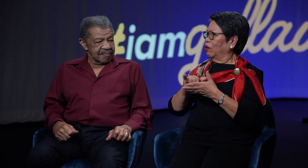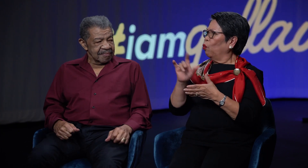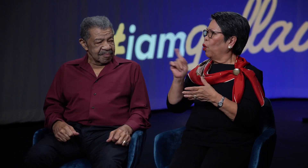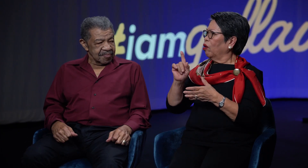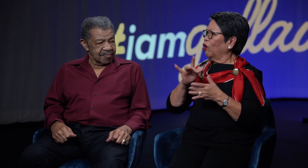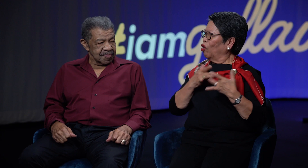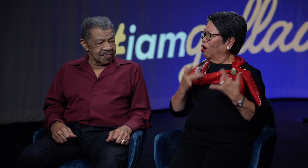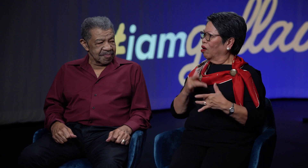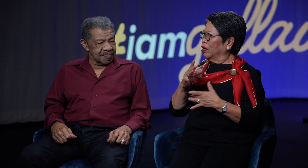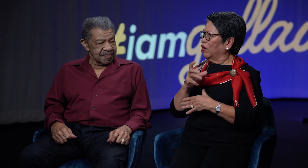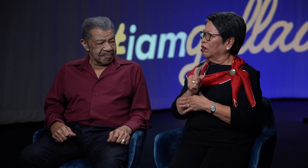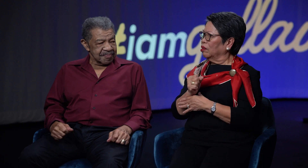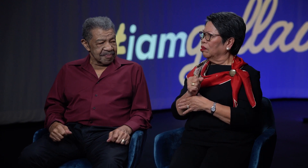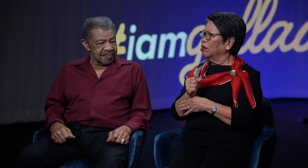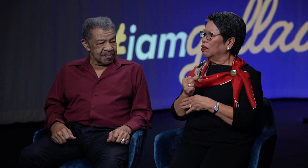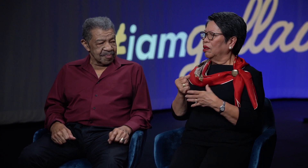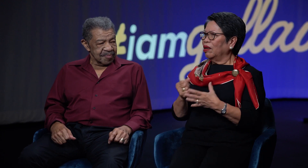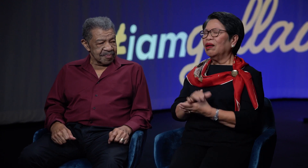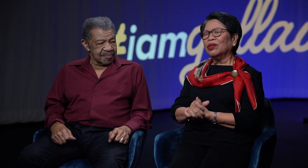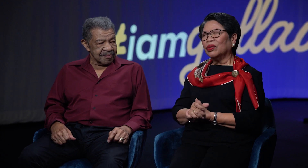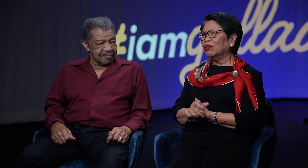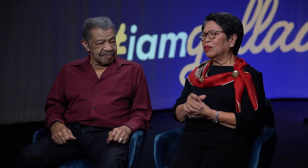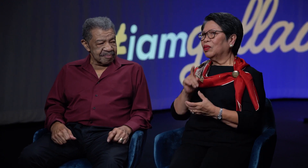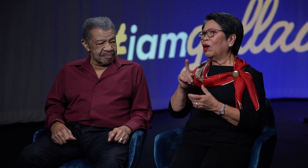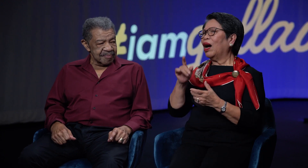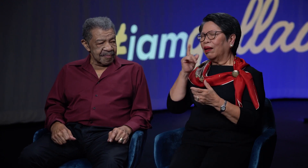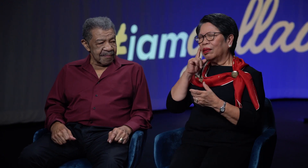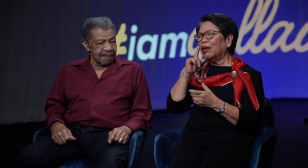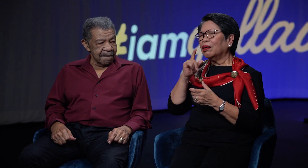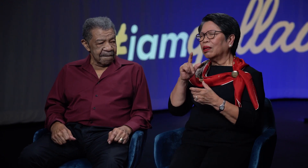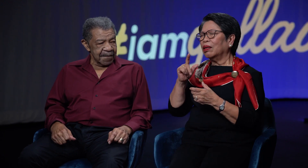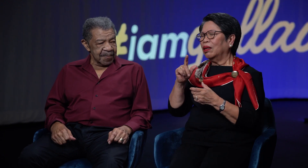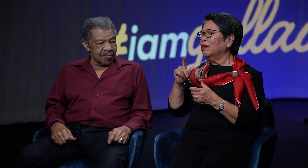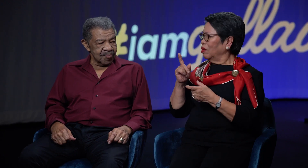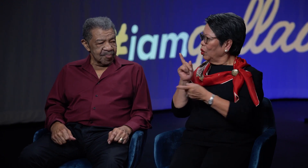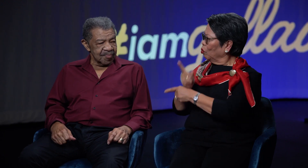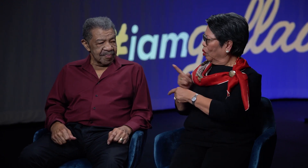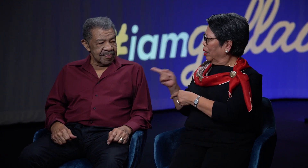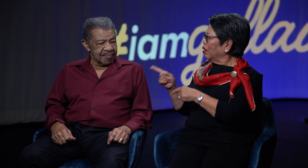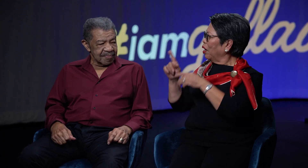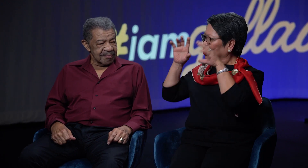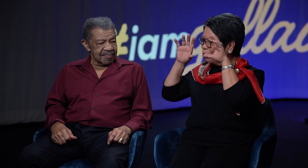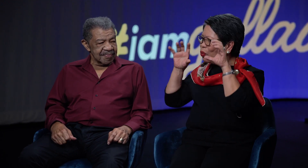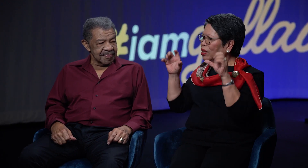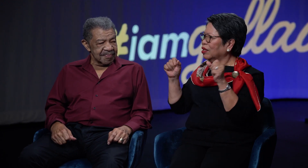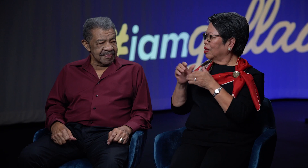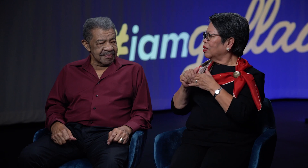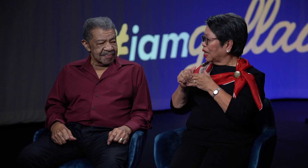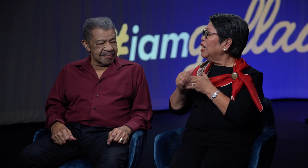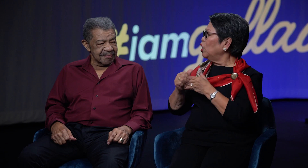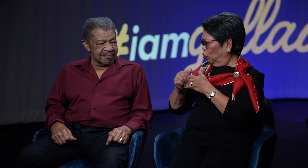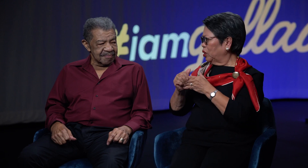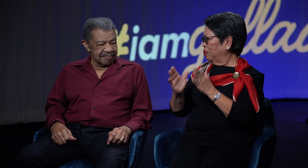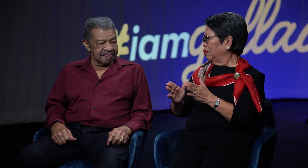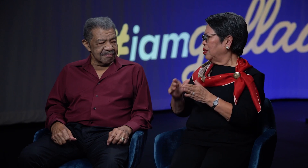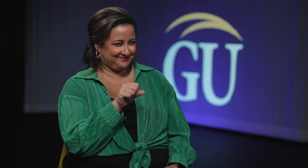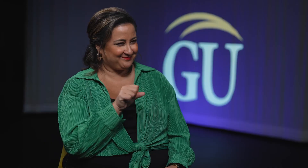I think you’re right. The presidents, the leaders…